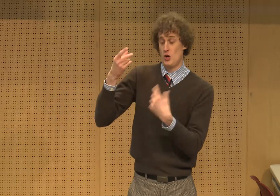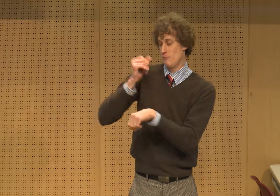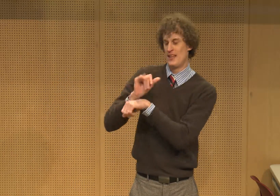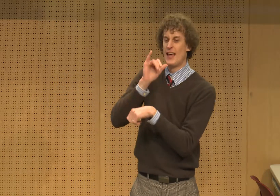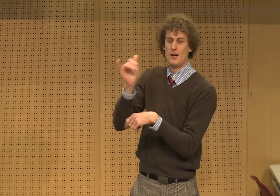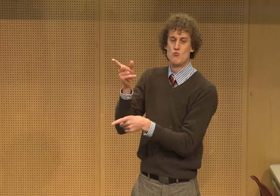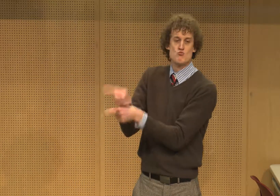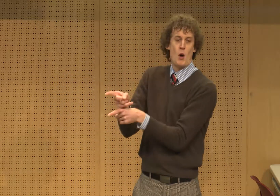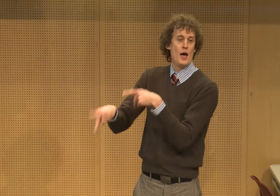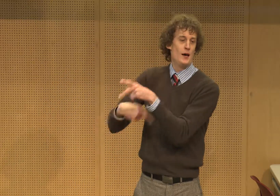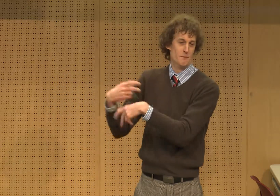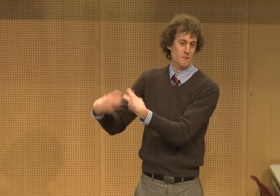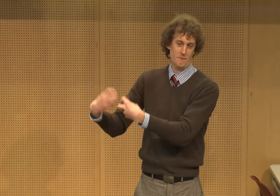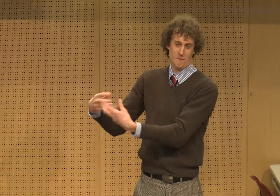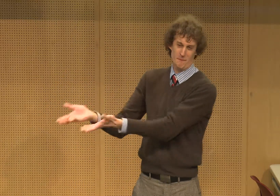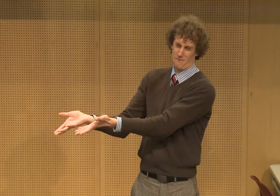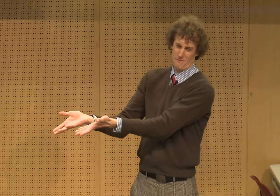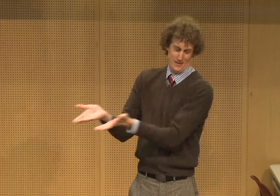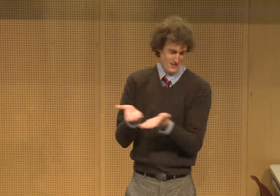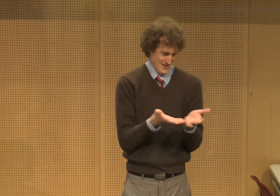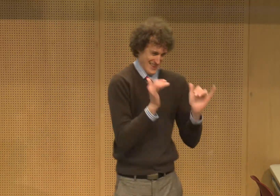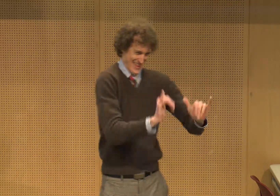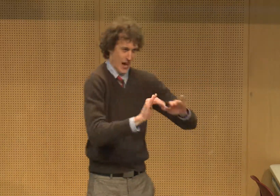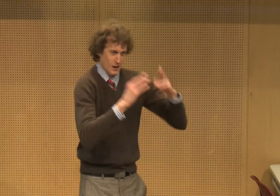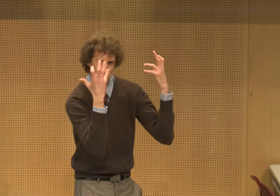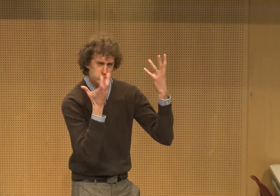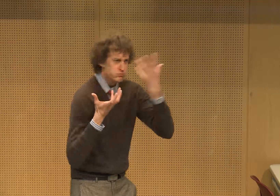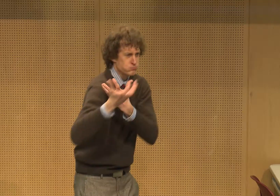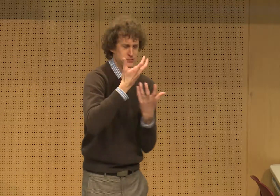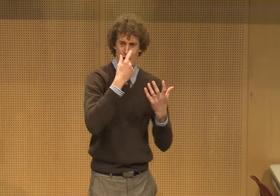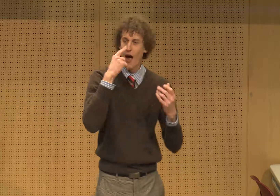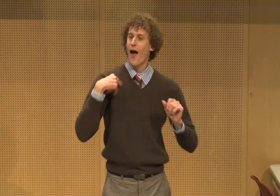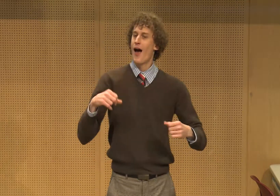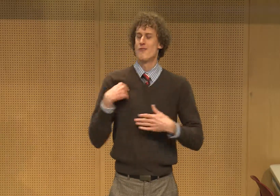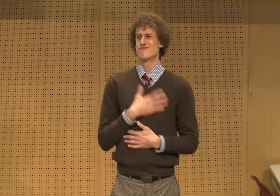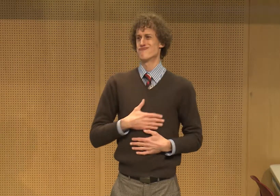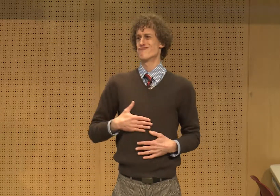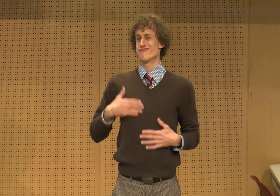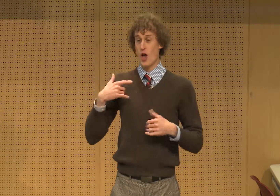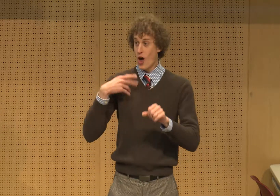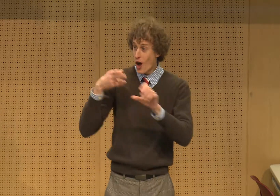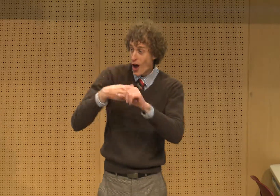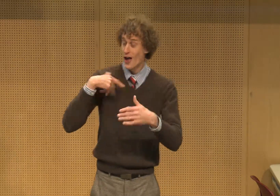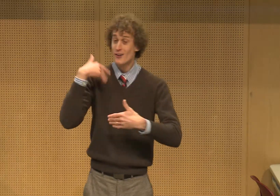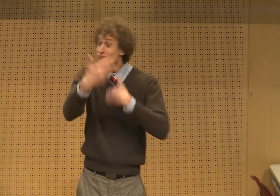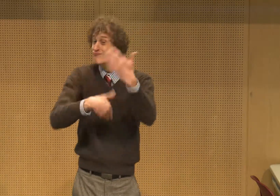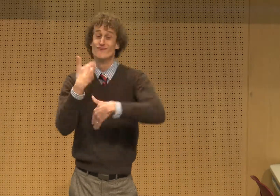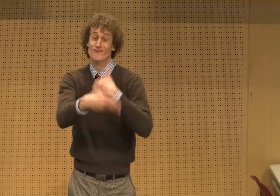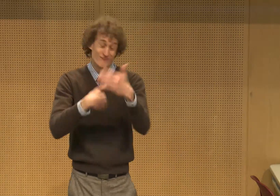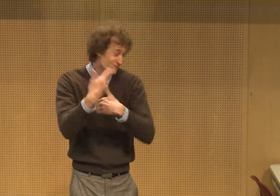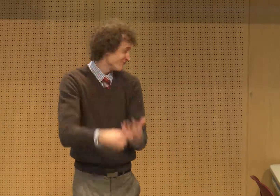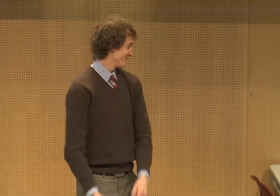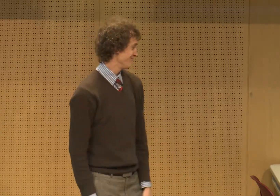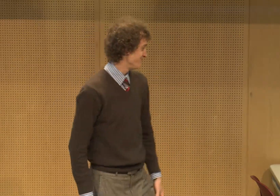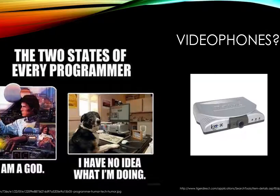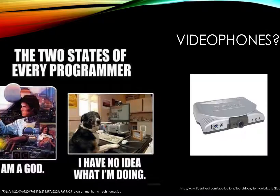both of these feelings. And I realized that...